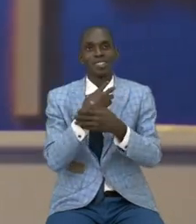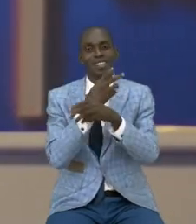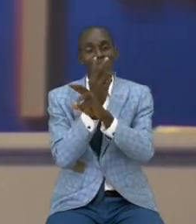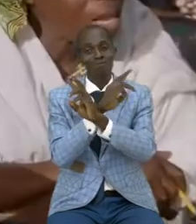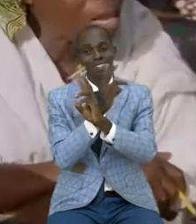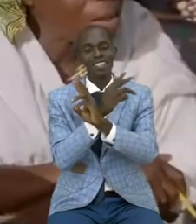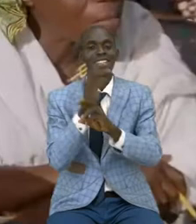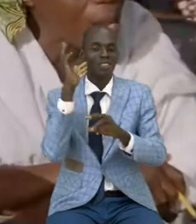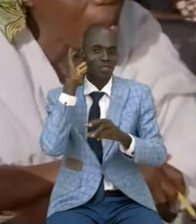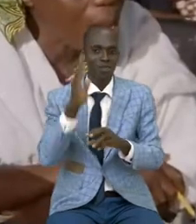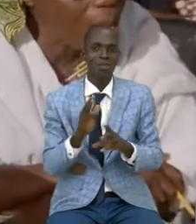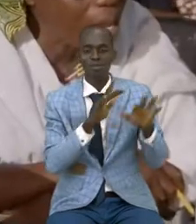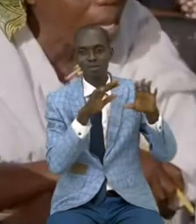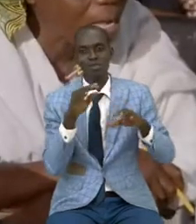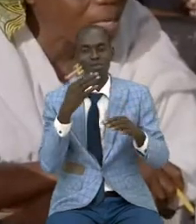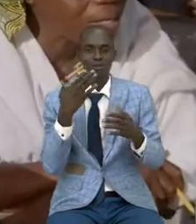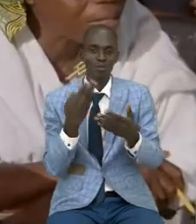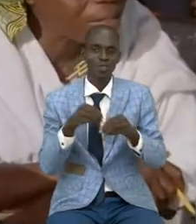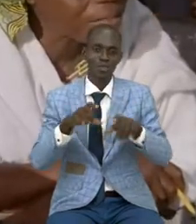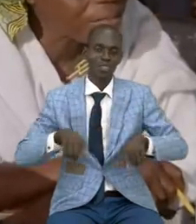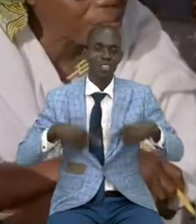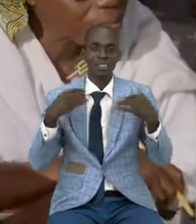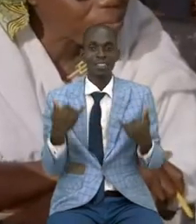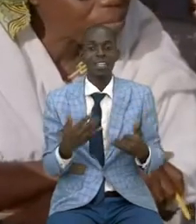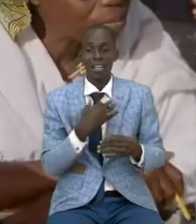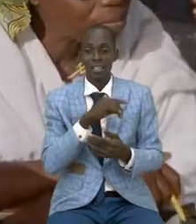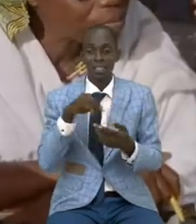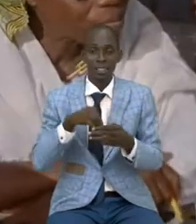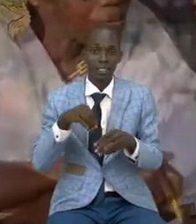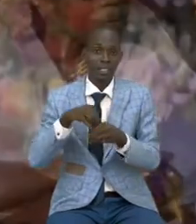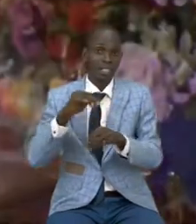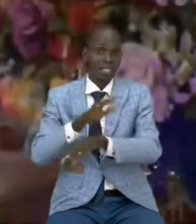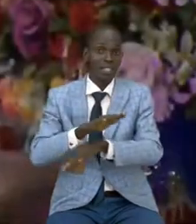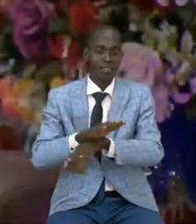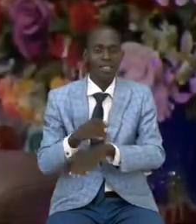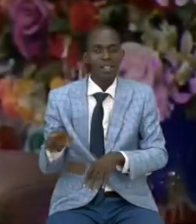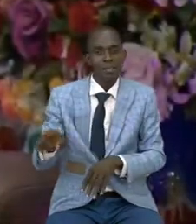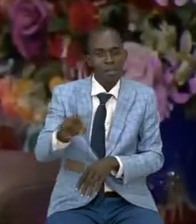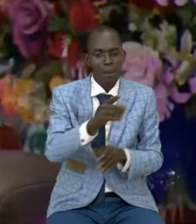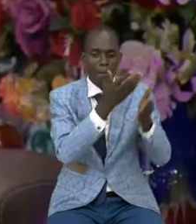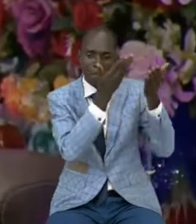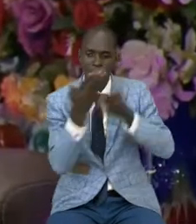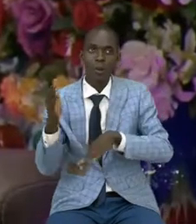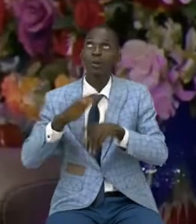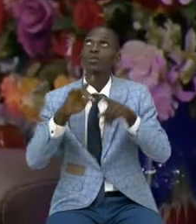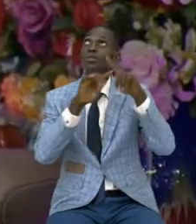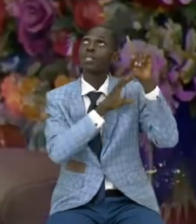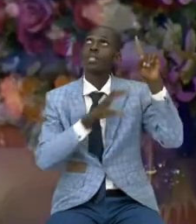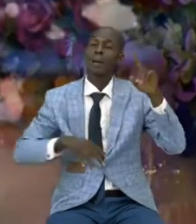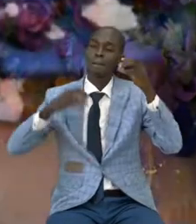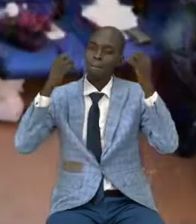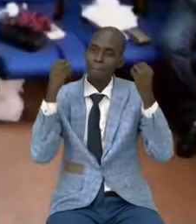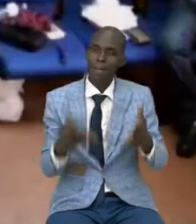tonight and when the evening was come they brought unto him many that were possessed